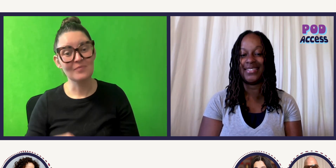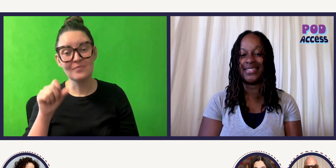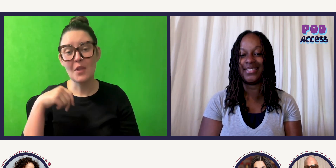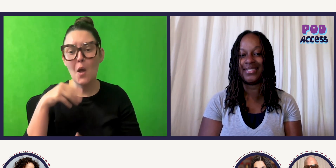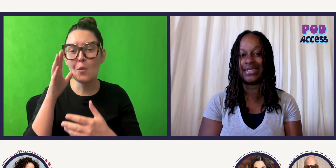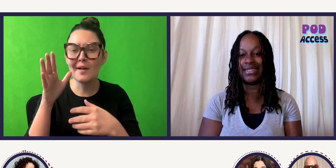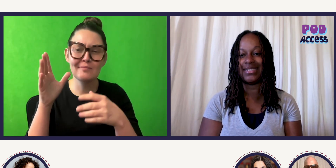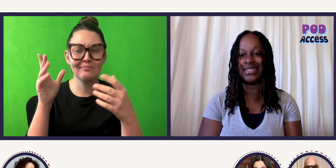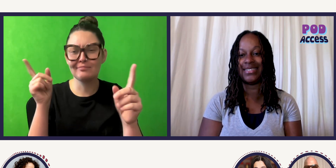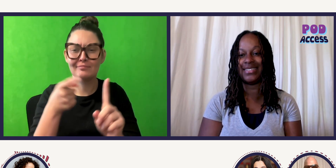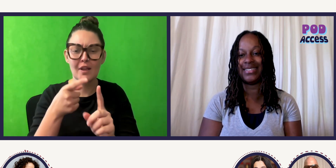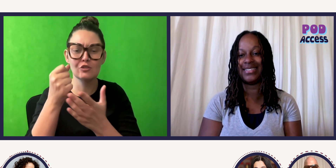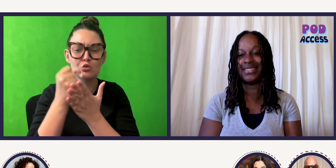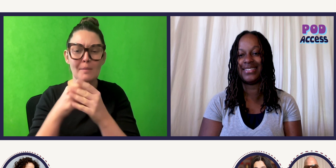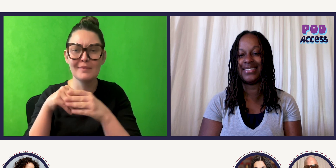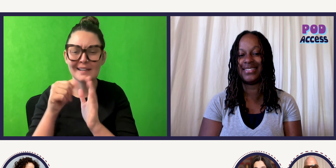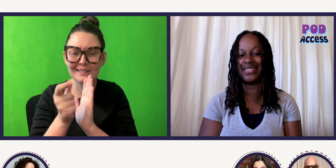We'll get on script in a second. You know how we are.